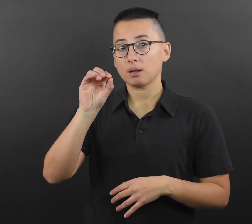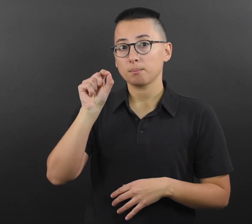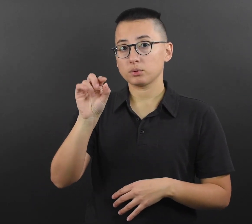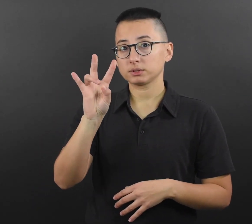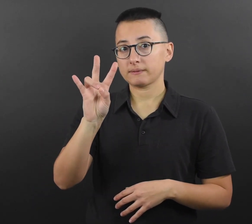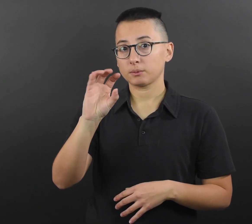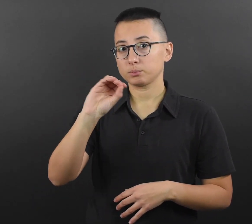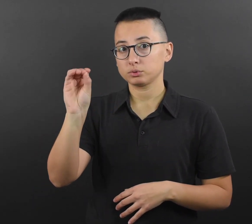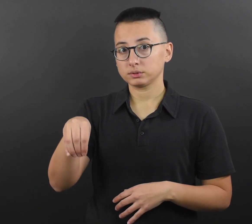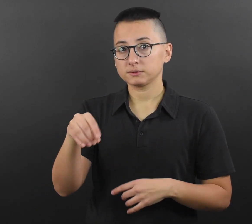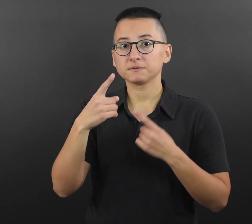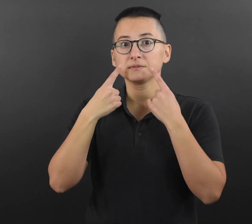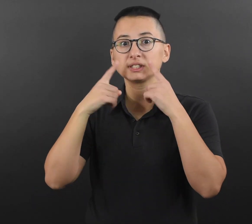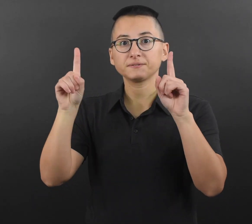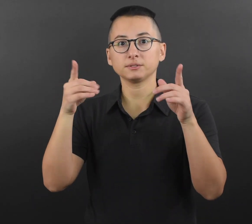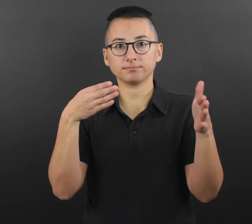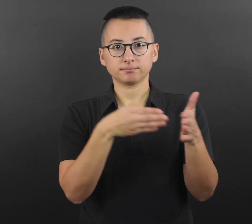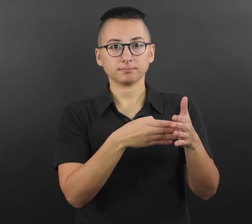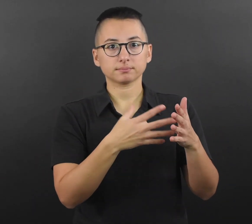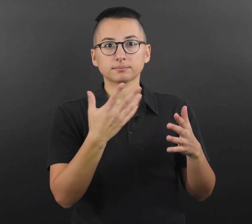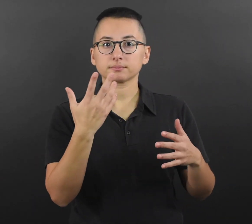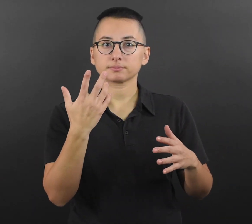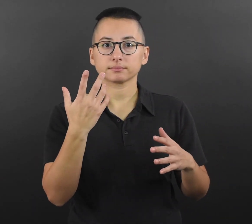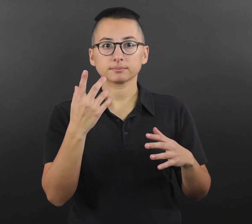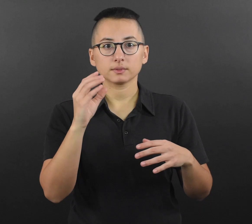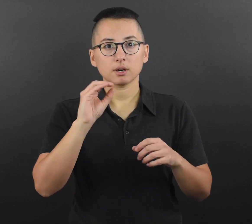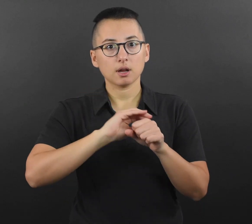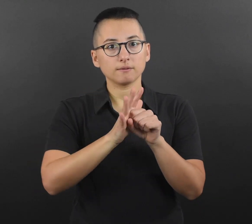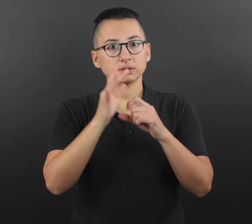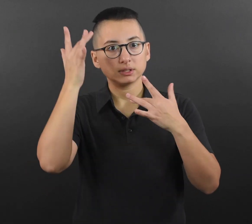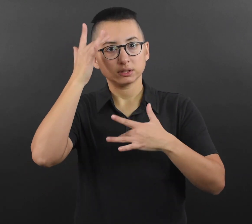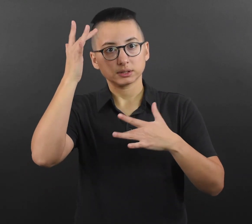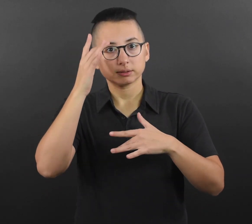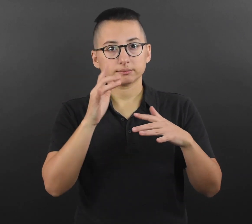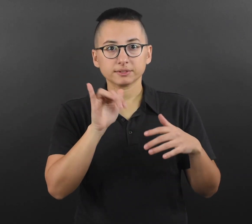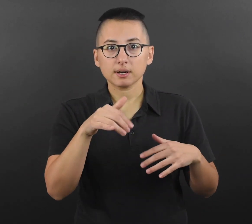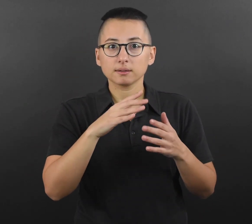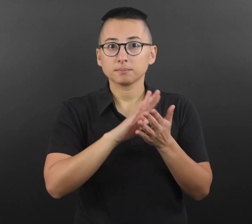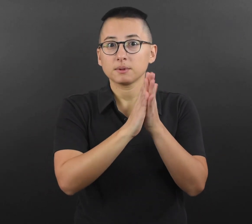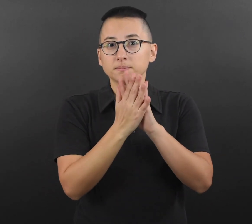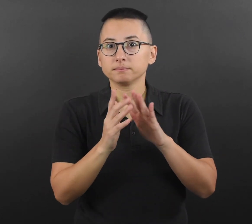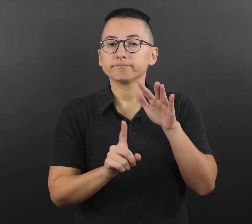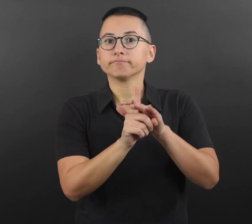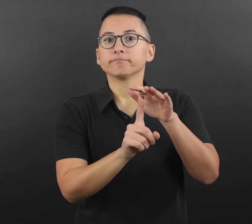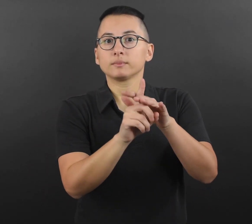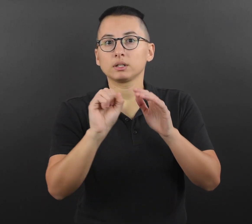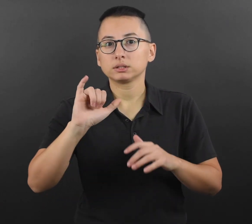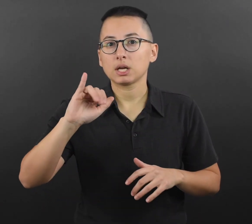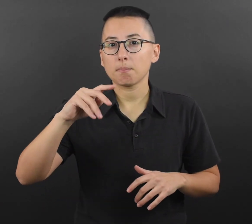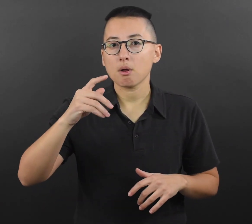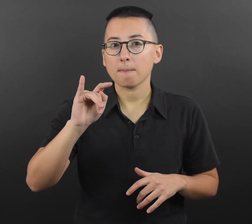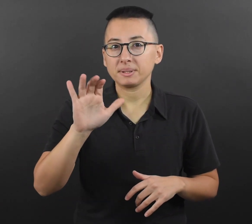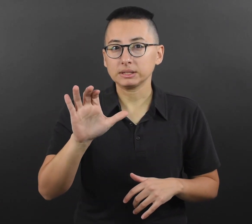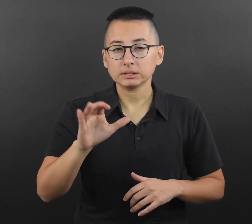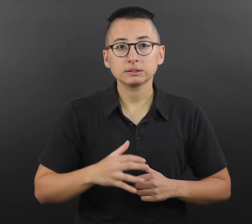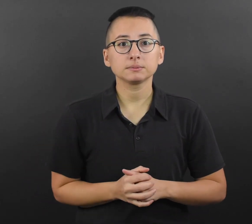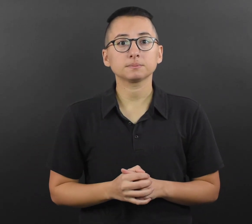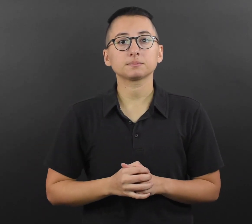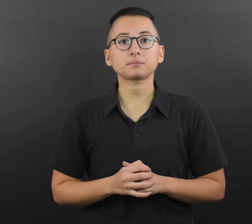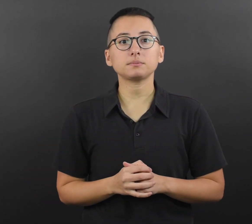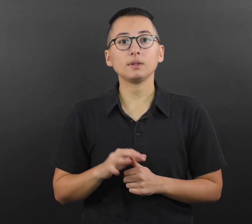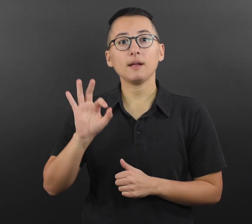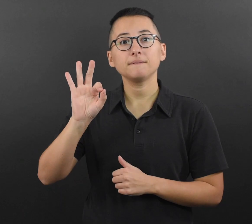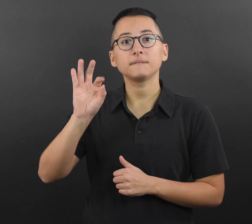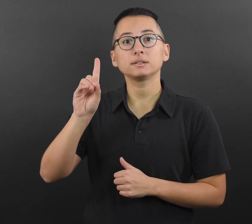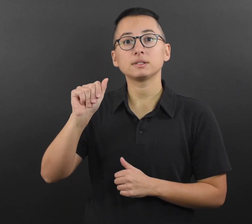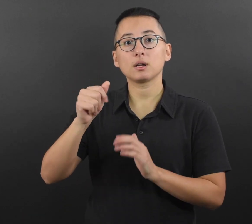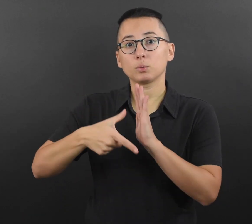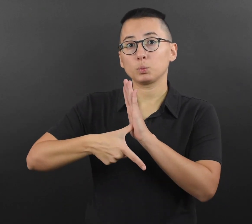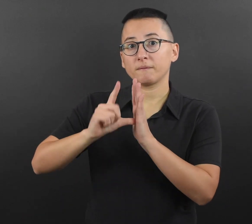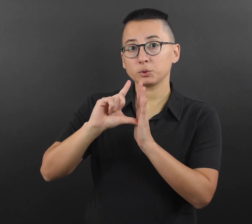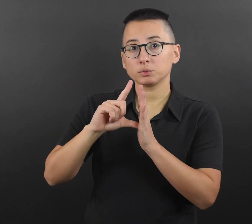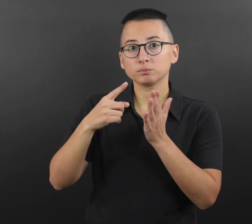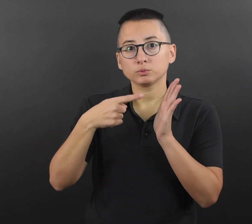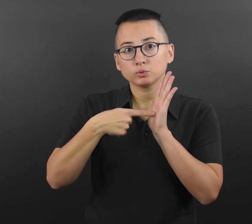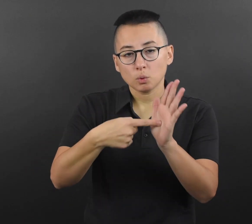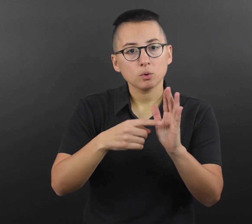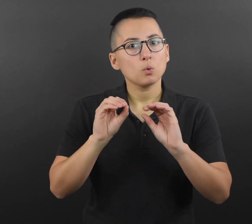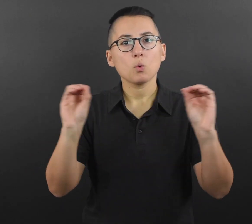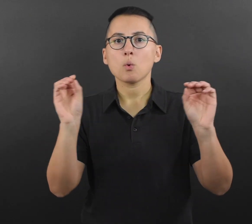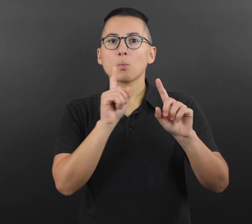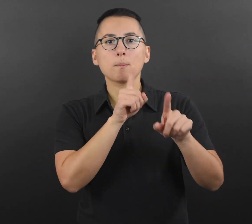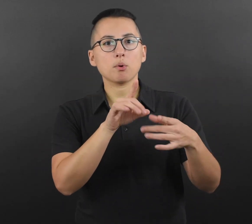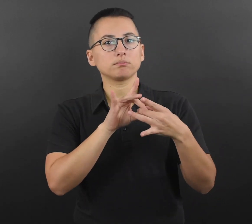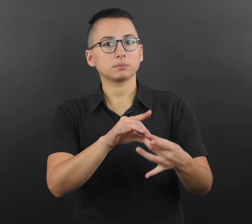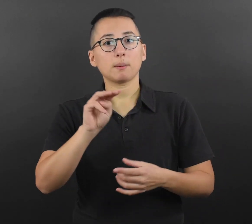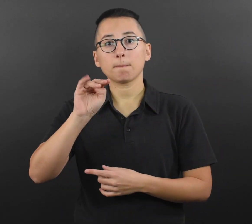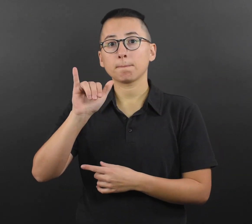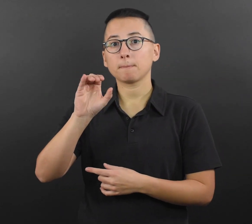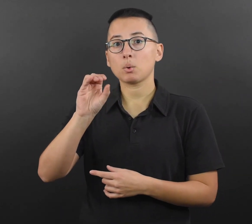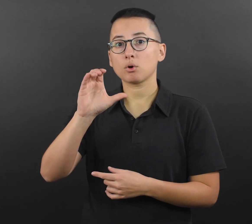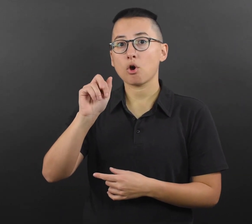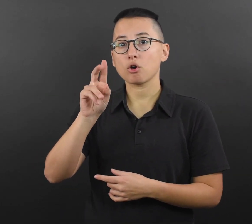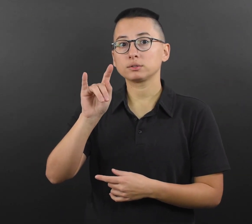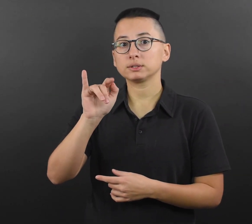effective against symptomatic COVID-19 disease. o According to the FDA review of Pfizer data,